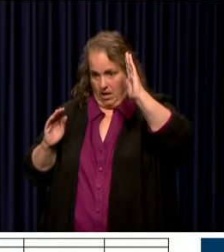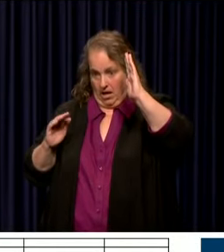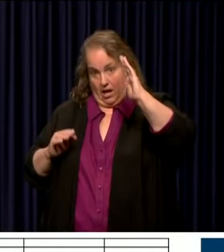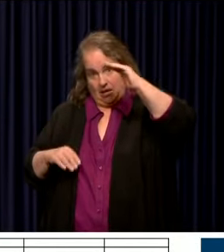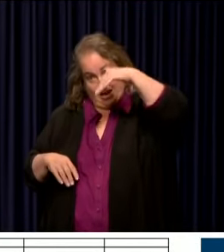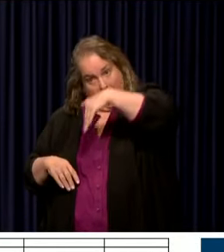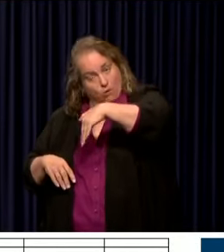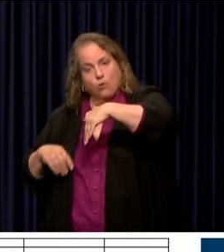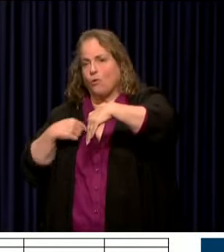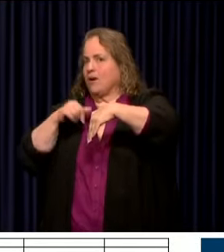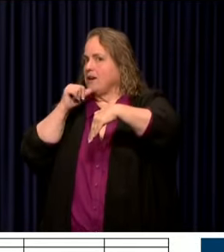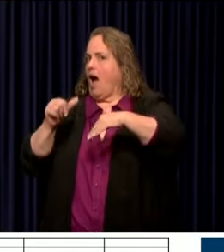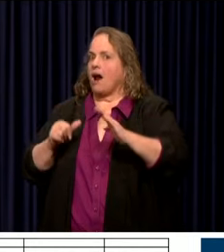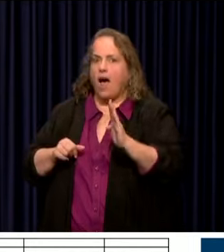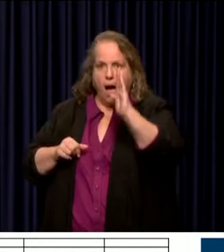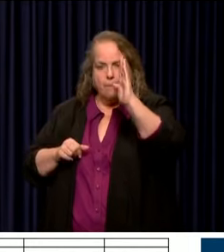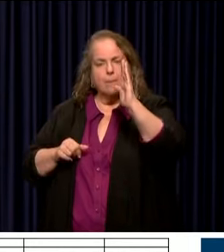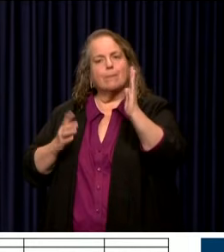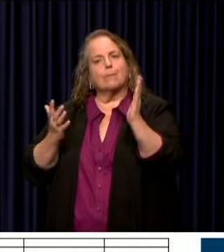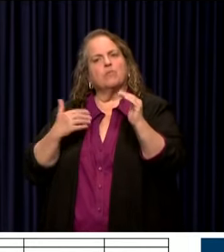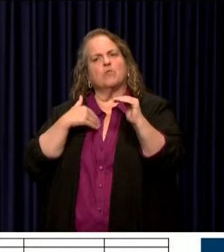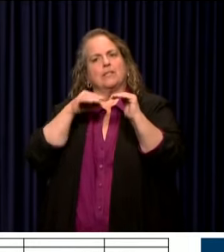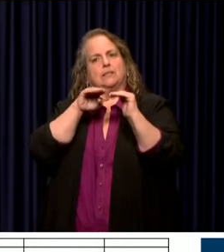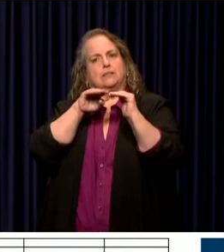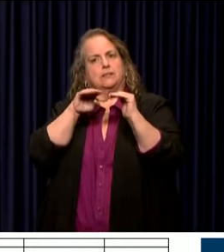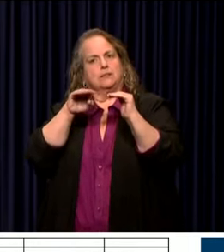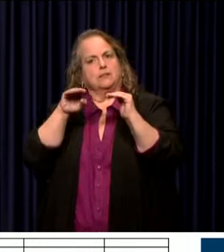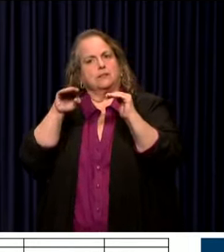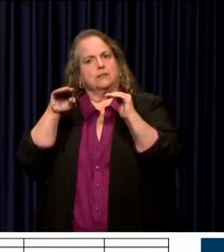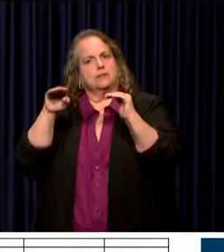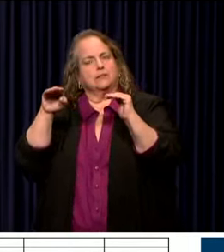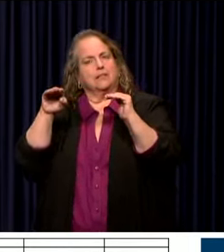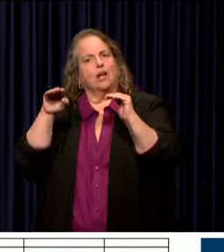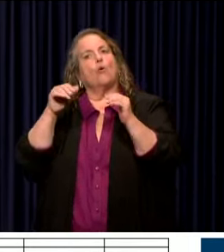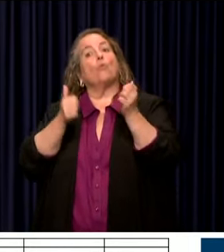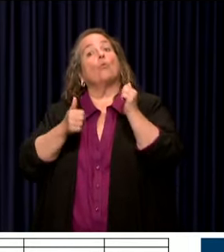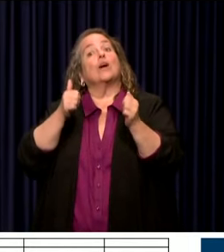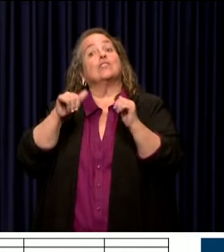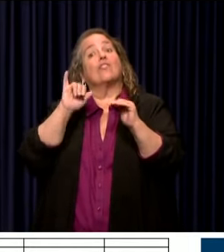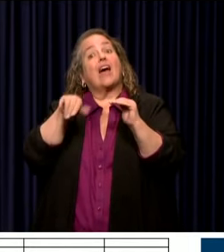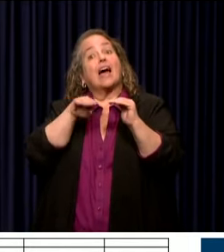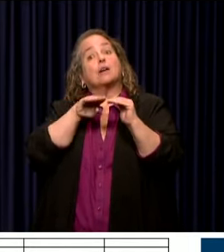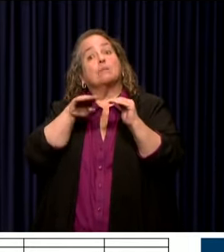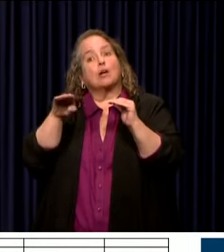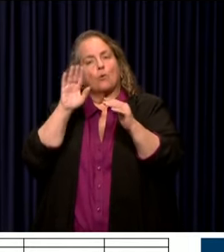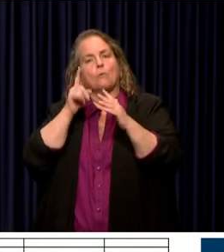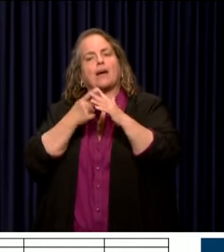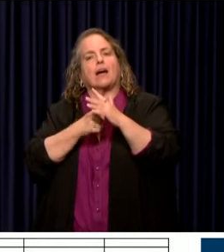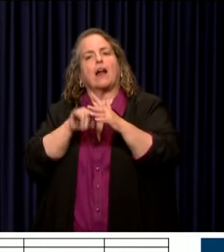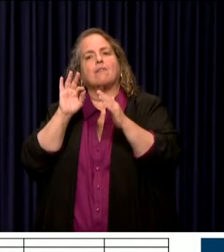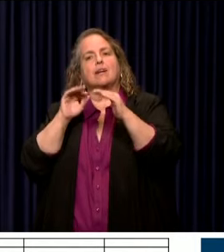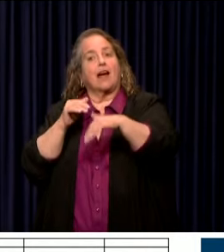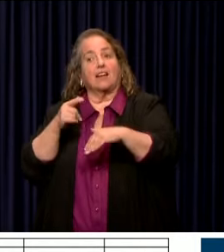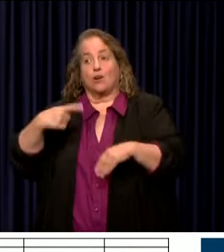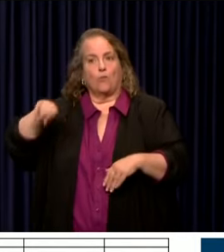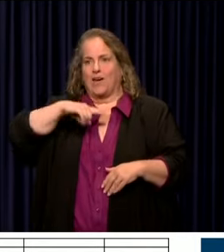INCREASE TESTING CAPACITY AND CONTACT TRACING. TOMORROW WE'RE GOING TO TALK